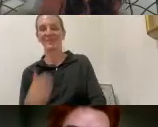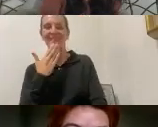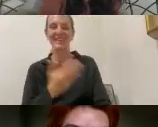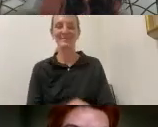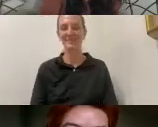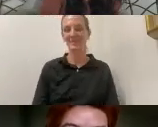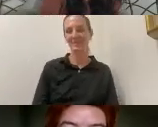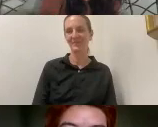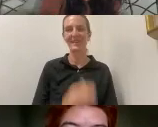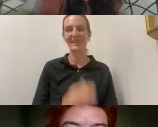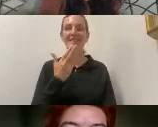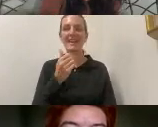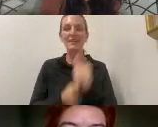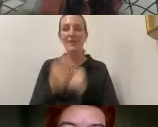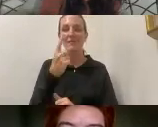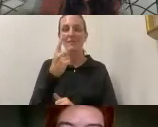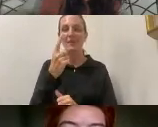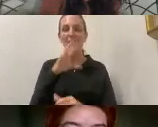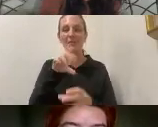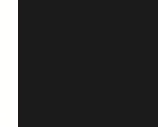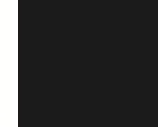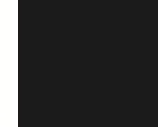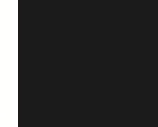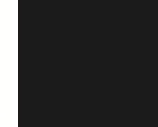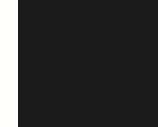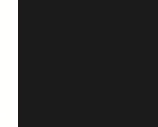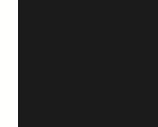And thank you everyone for joining us this morning.